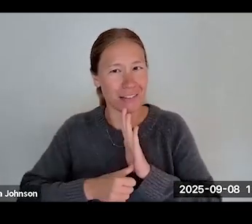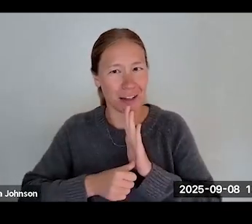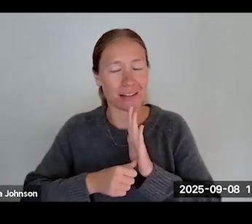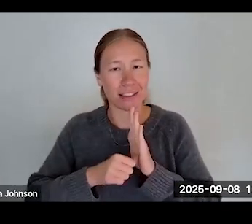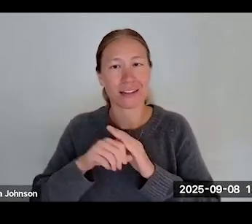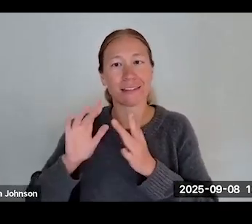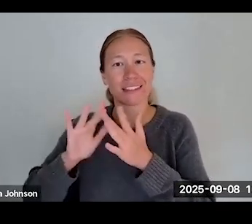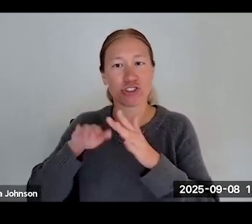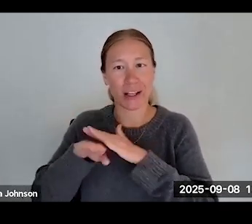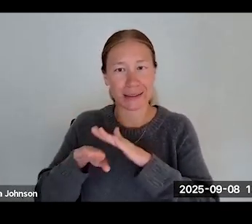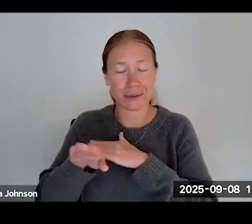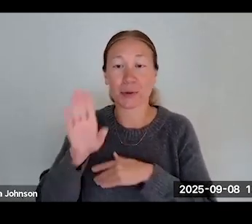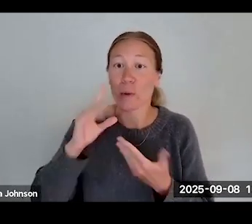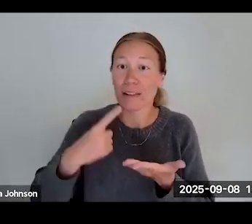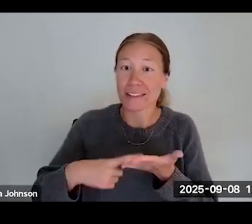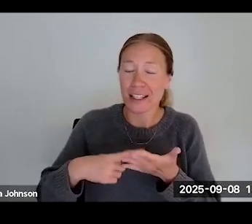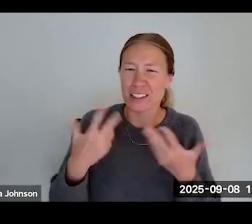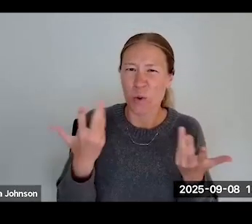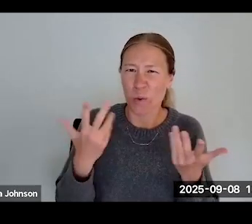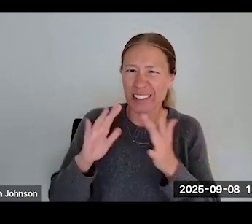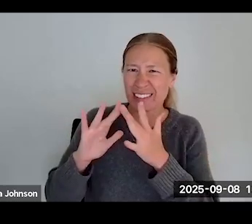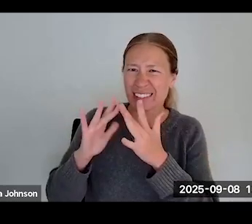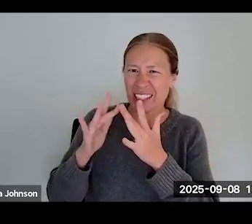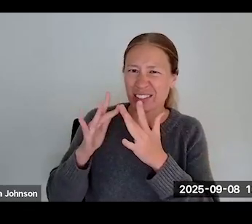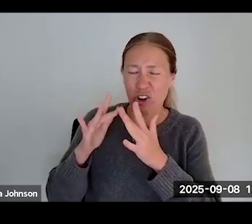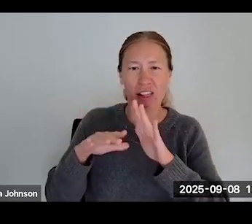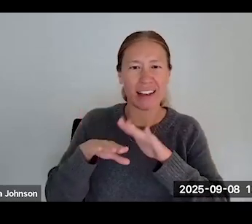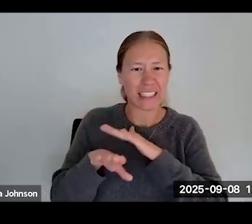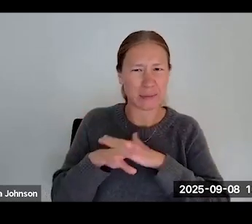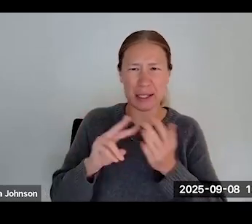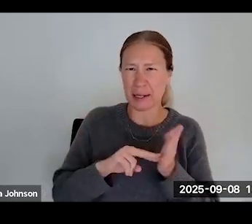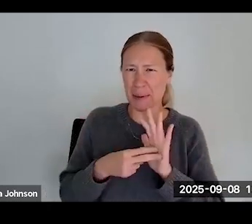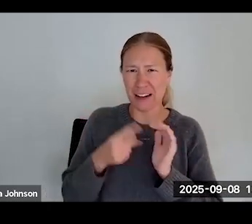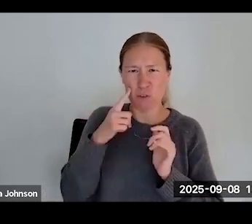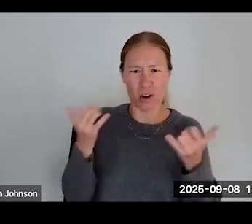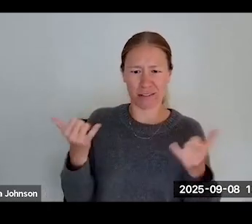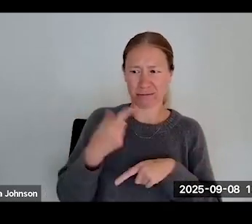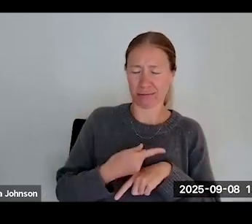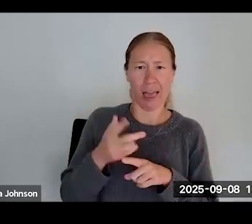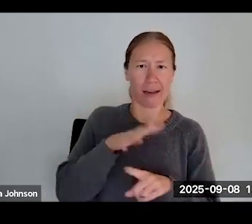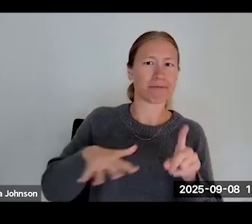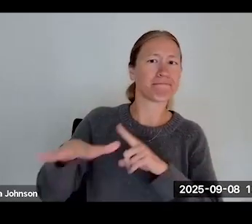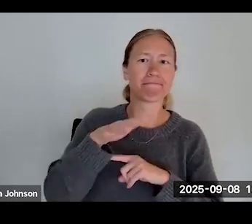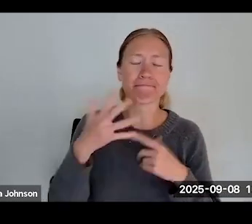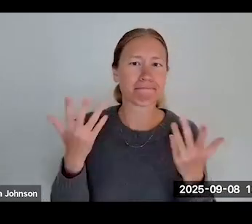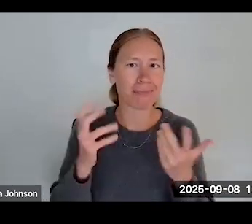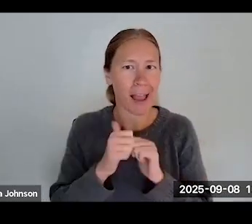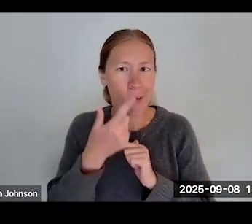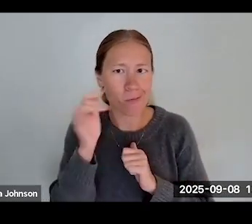Then we'll talk a little bit more about what does digital accessibility mean in today's context. And then we're gonna end on talking through